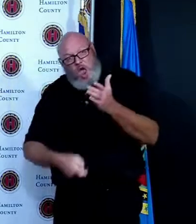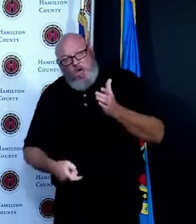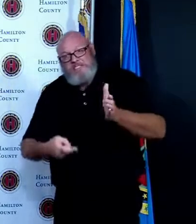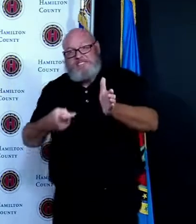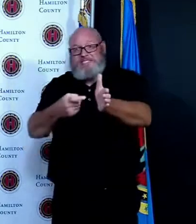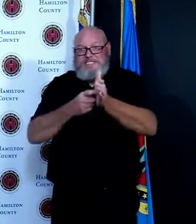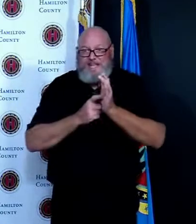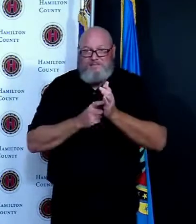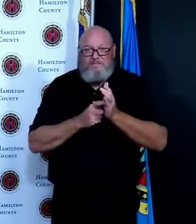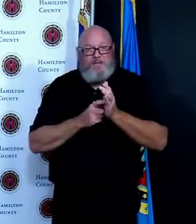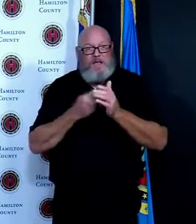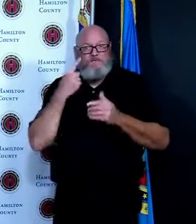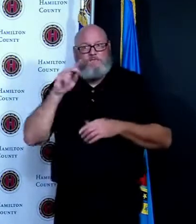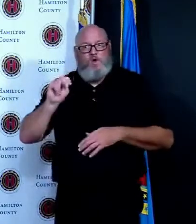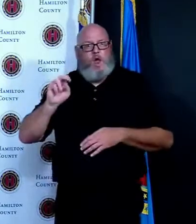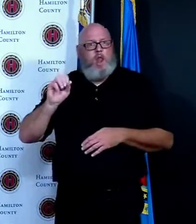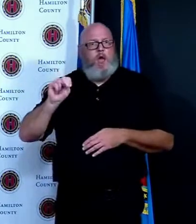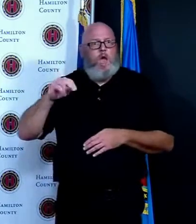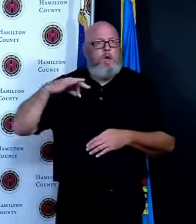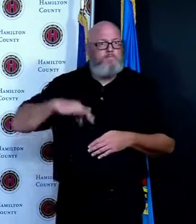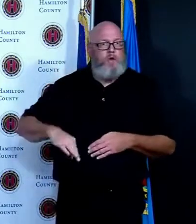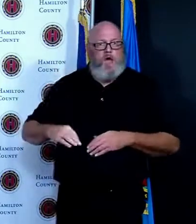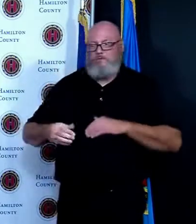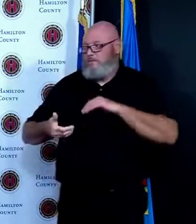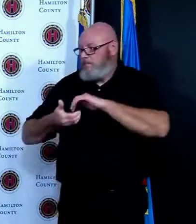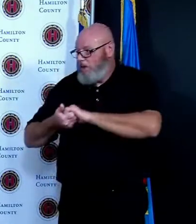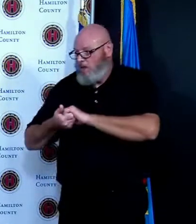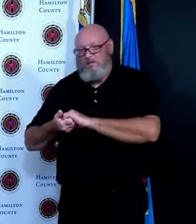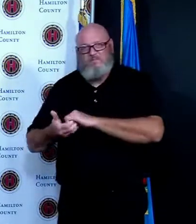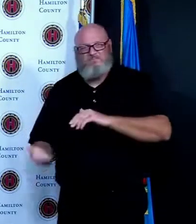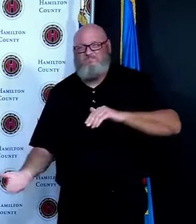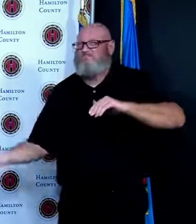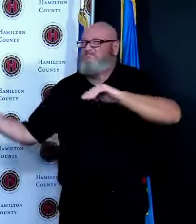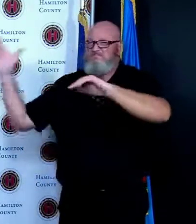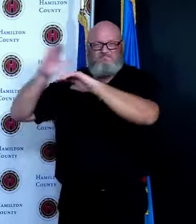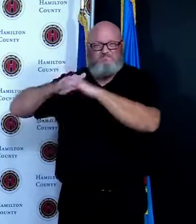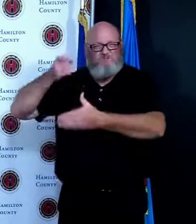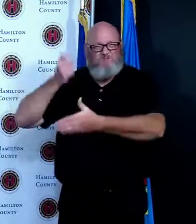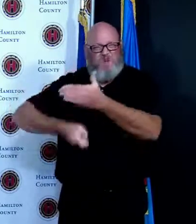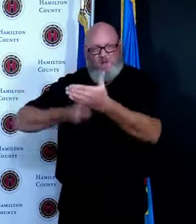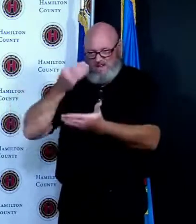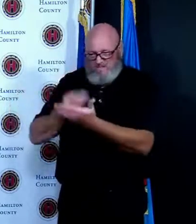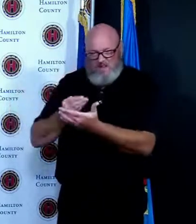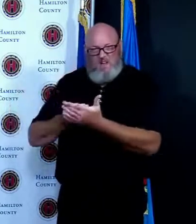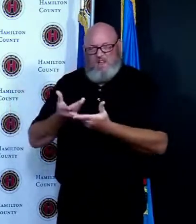has been astounding and we launched a grant program where we will be funding 93 nonprofits